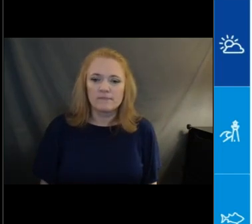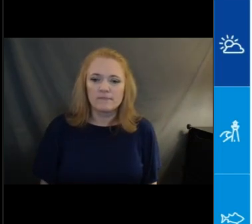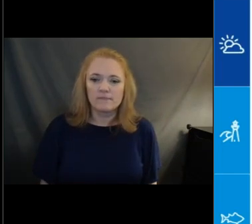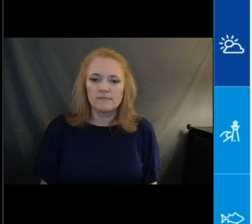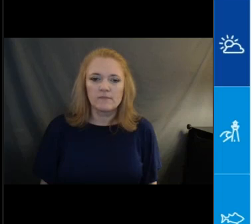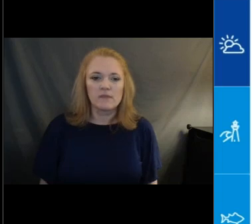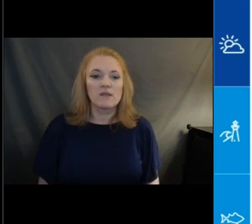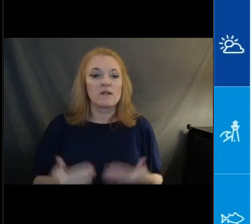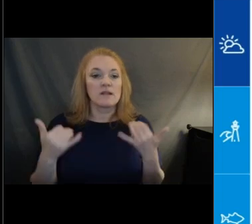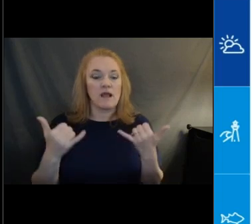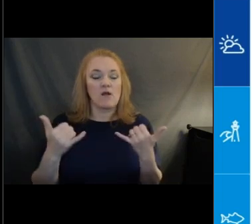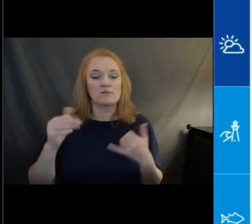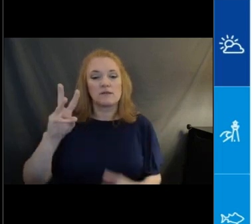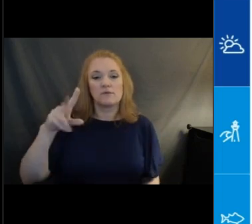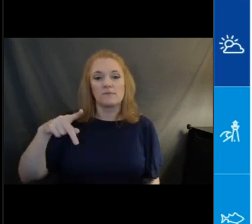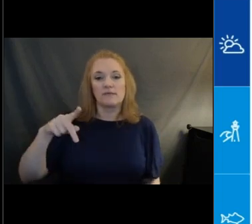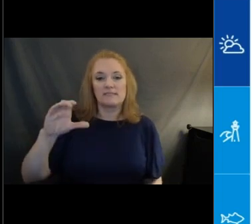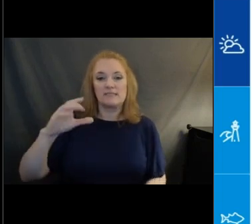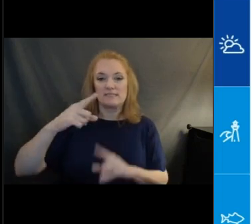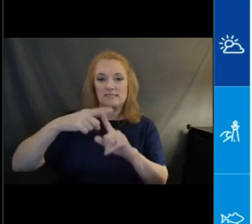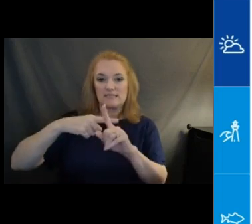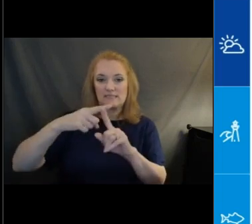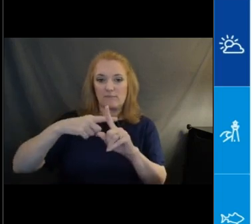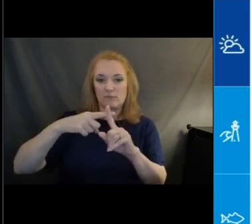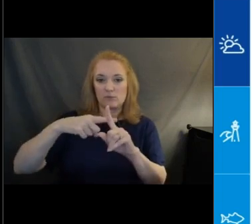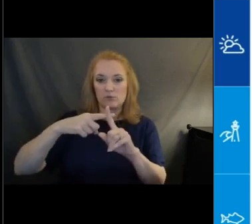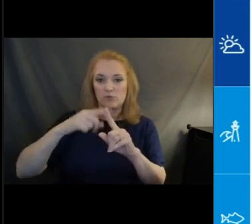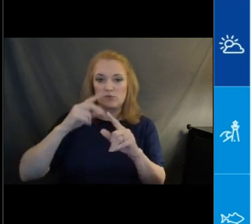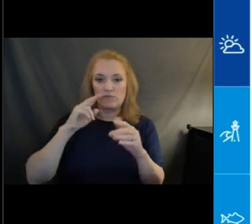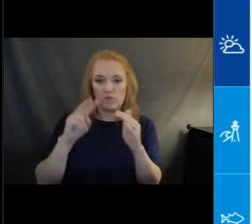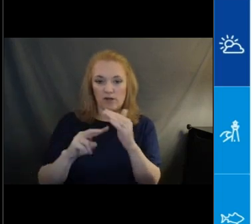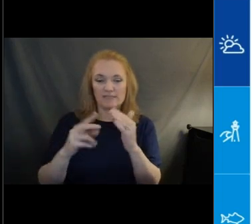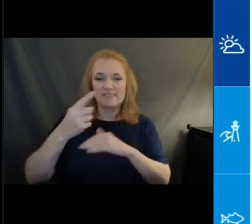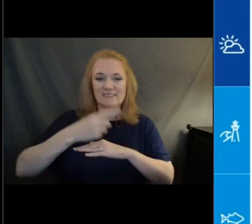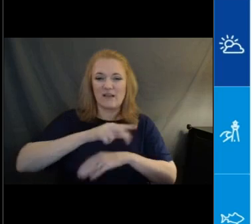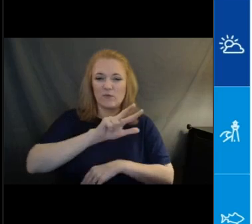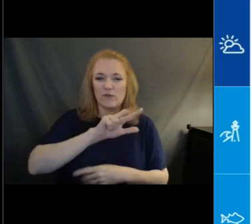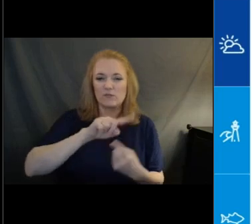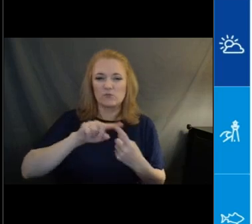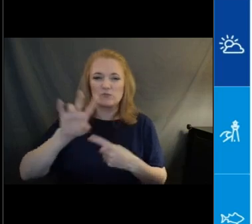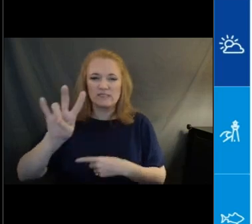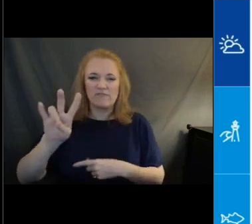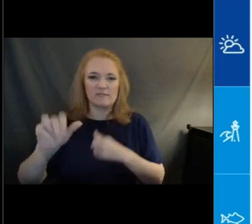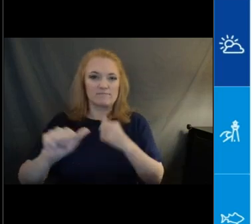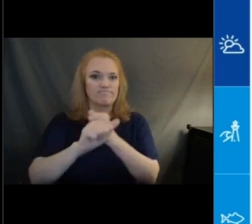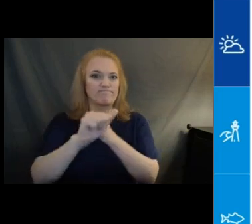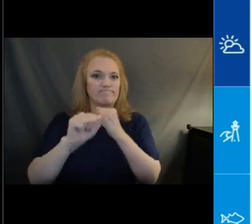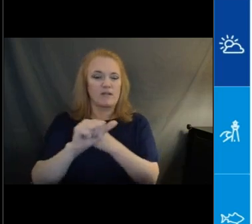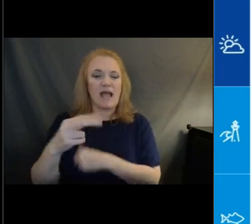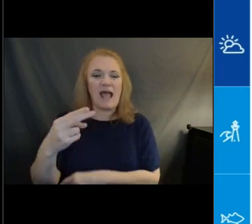Moving on to the WPC Day 3 to 7 Hazards Outlook. So we take that information I've just shown